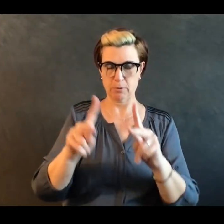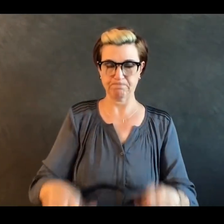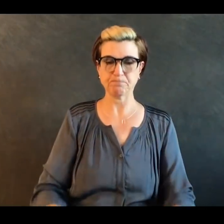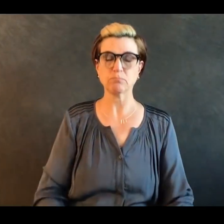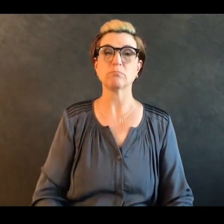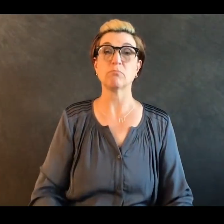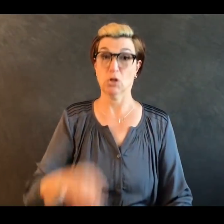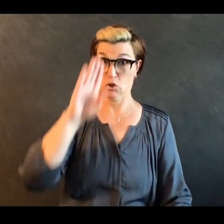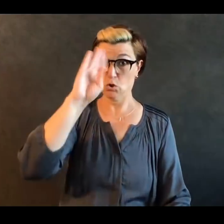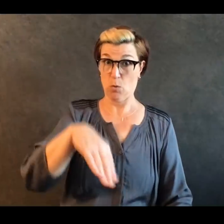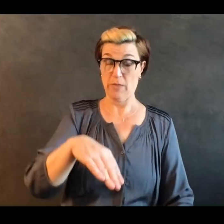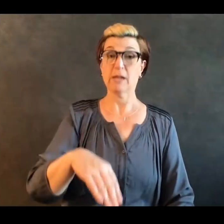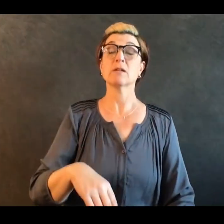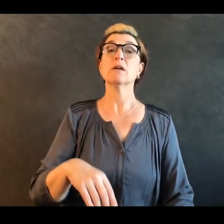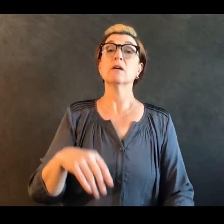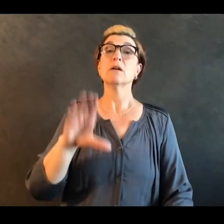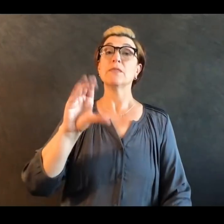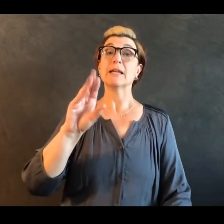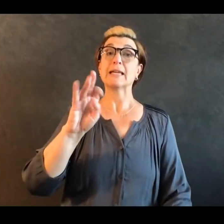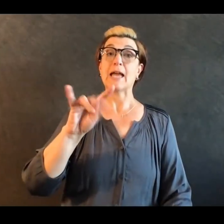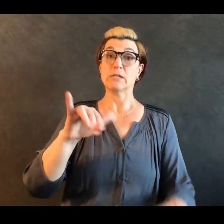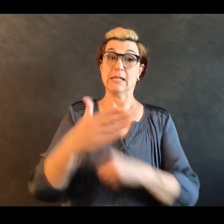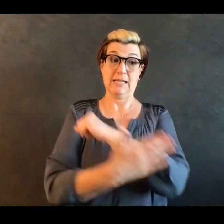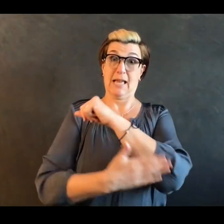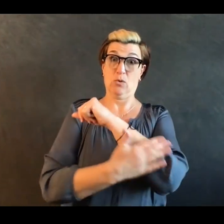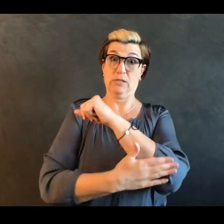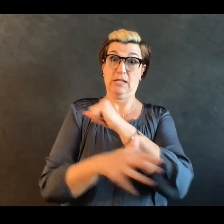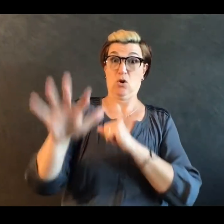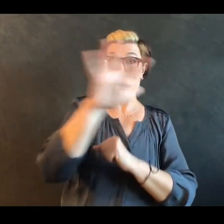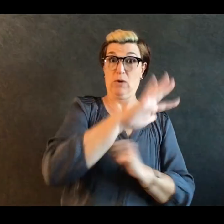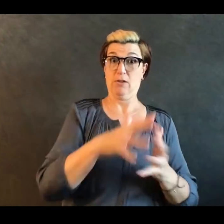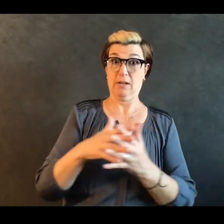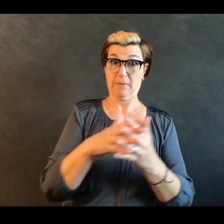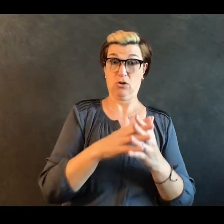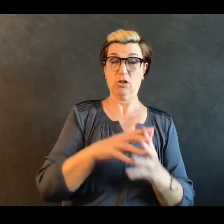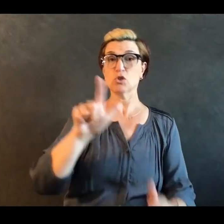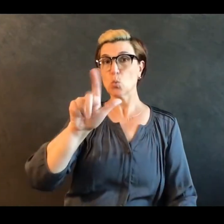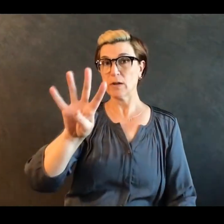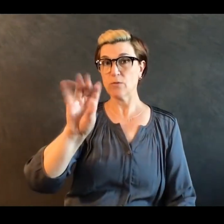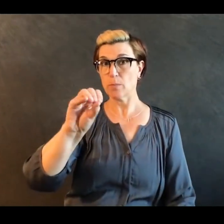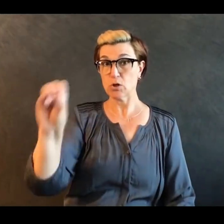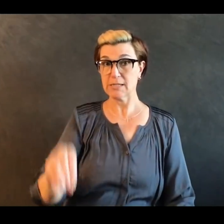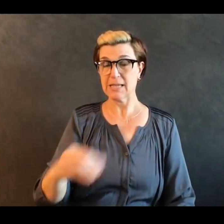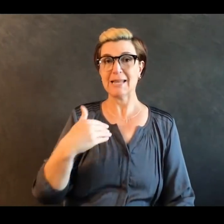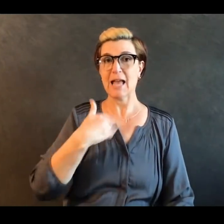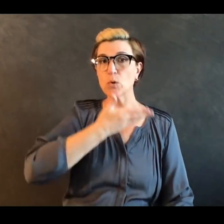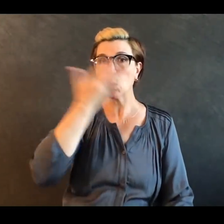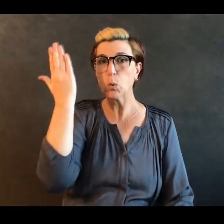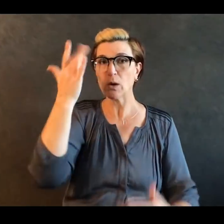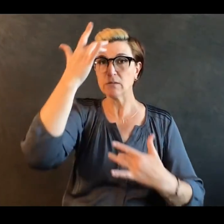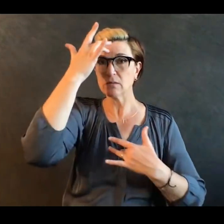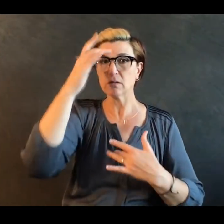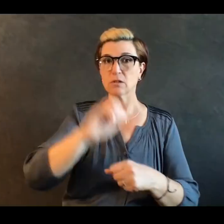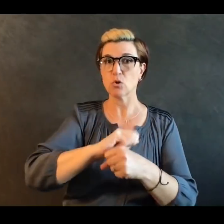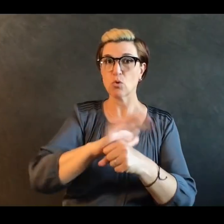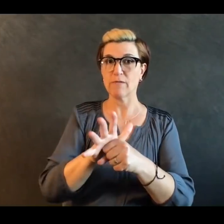counties of this country have no reported coronavirus cases in fact half